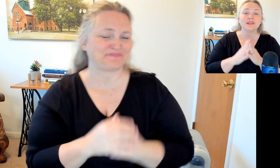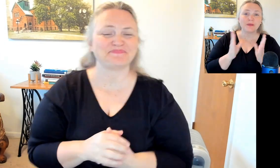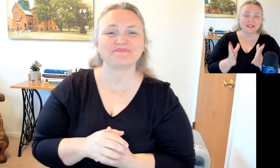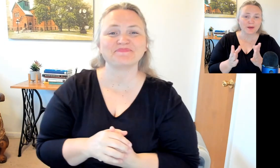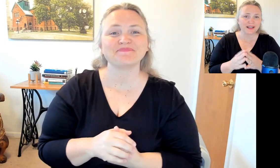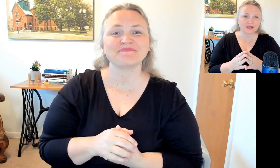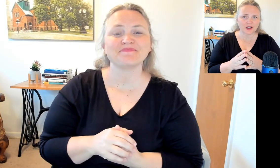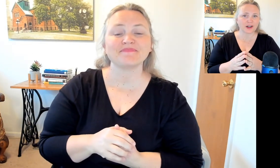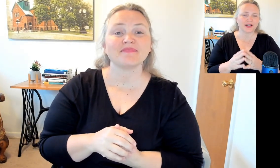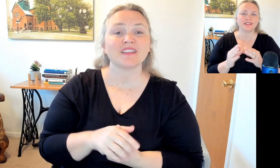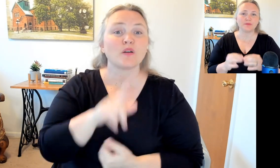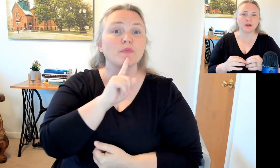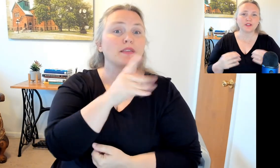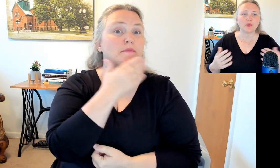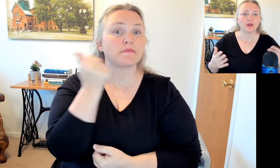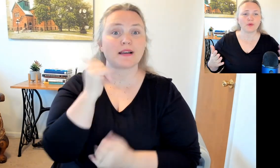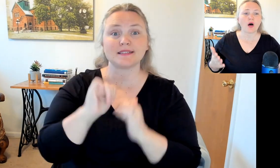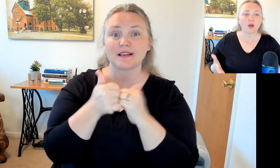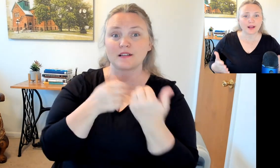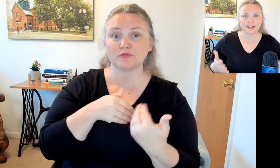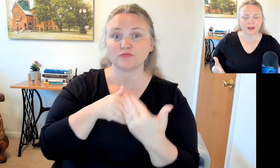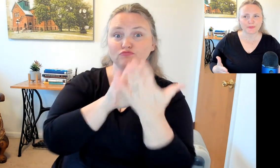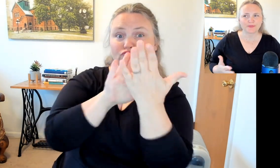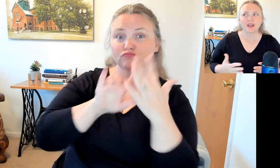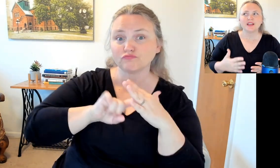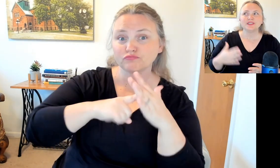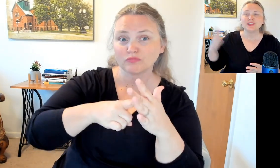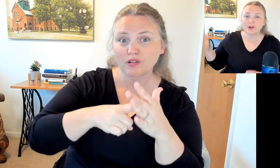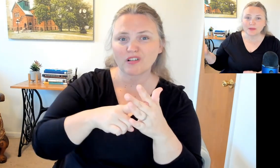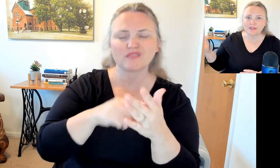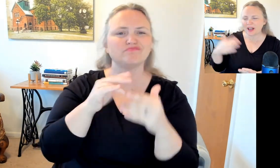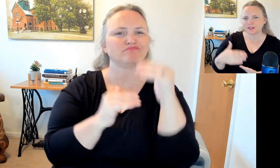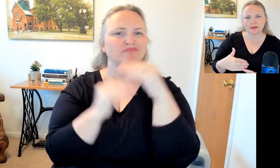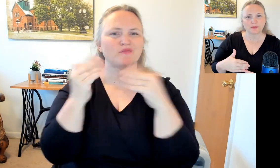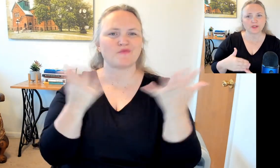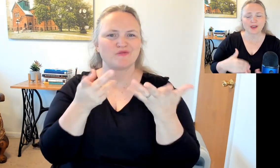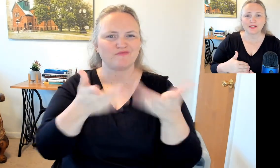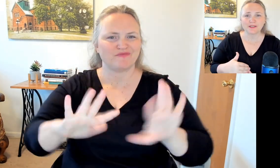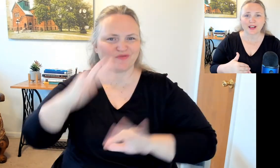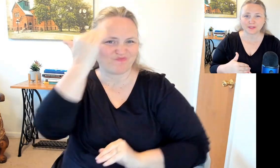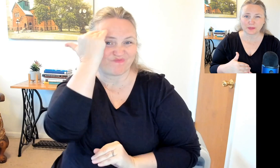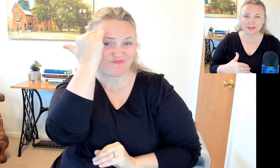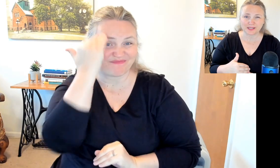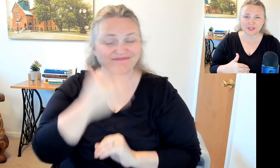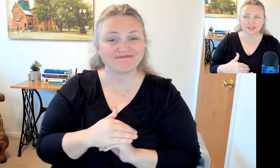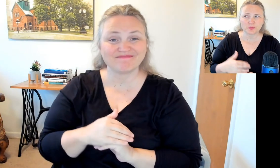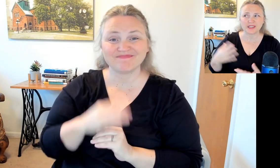The best way to get started is to build on what you already know. So many faculty members come into faculty positions with a